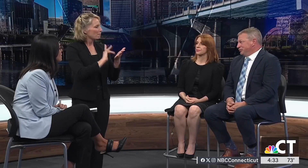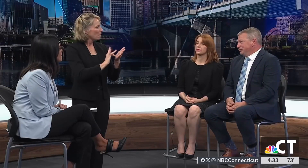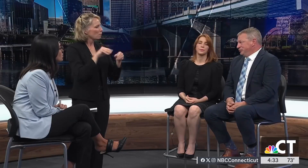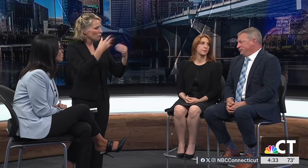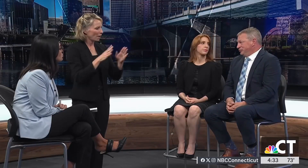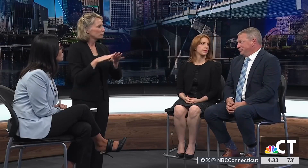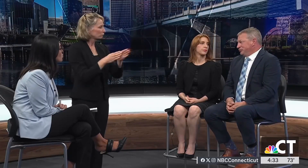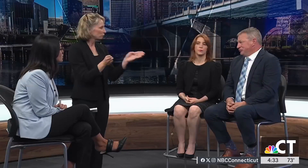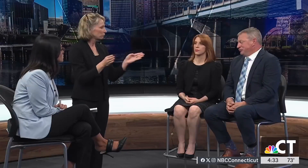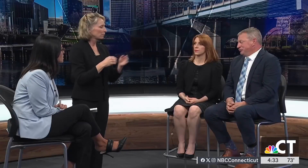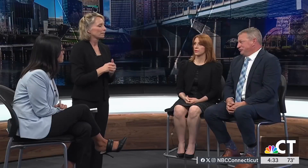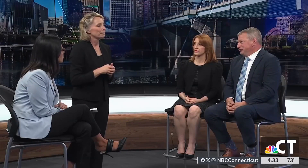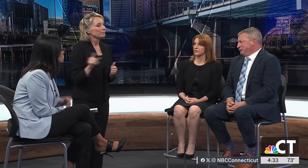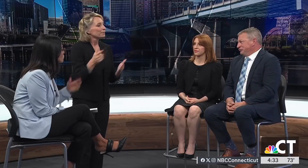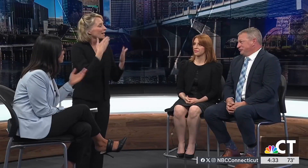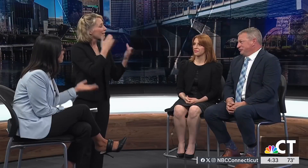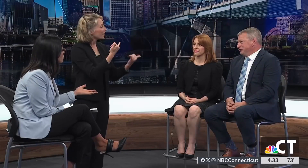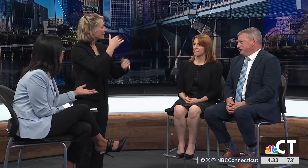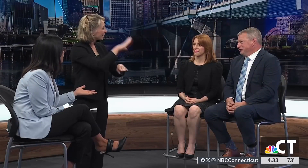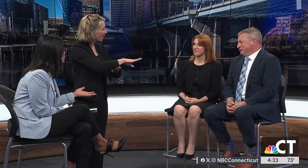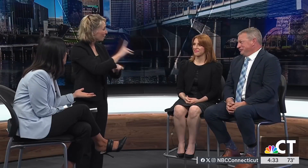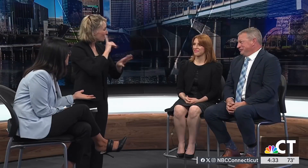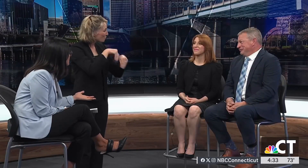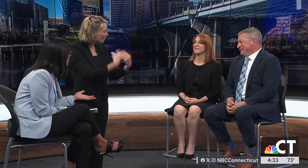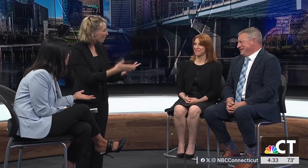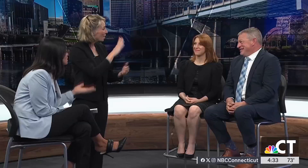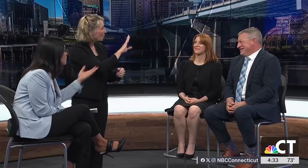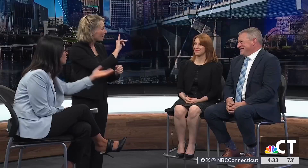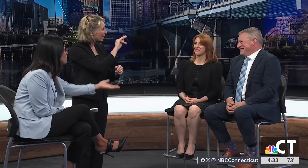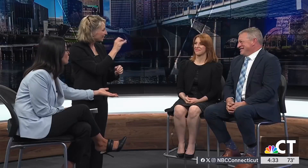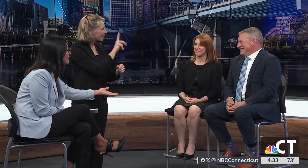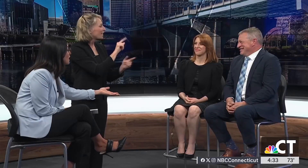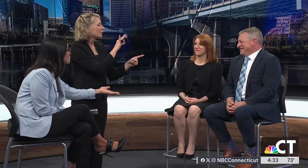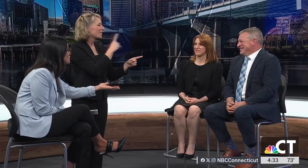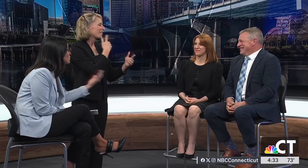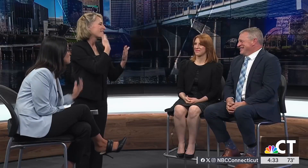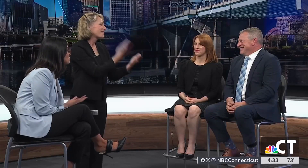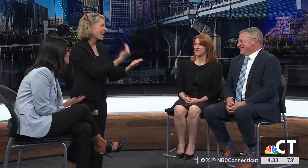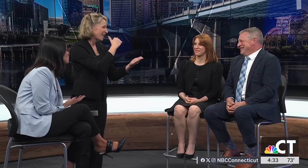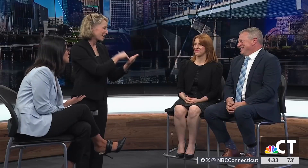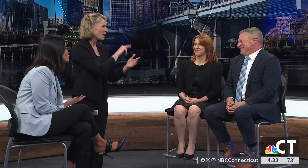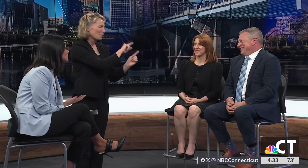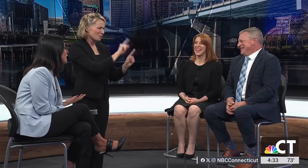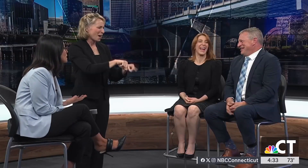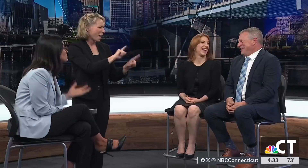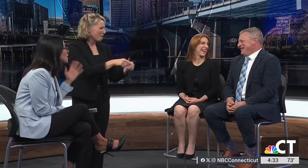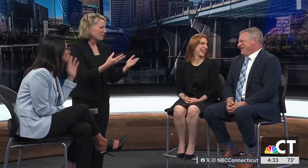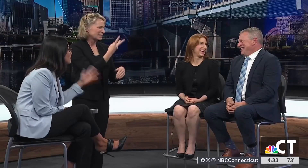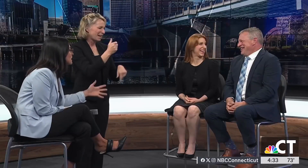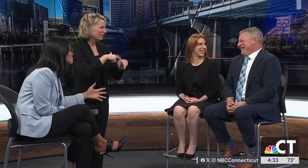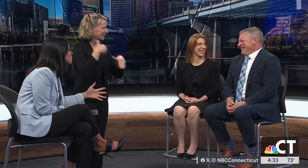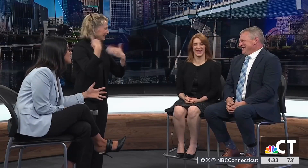could also utilize. So it's really bridging, you know, not just beyond the hospitals, but any provider. Thank you both so